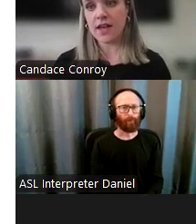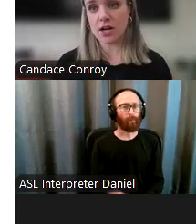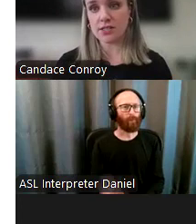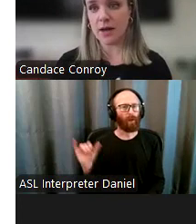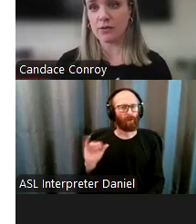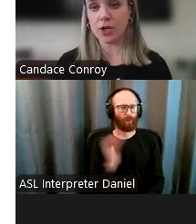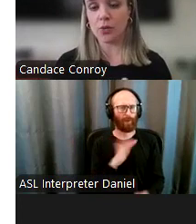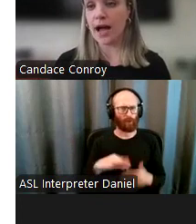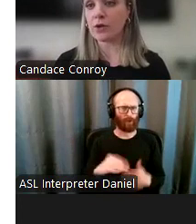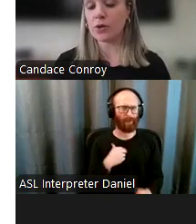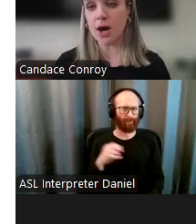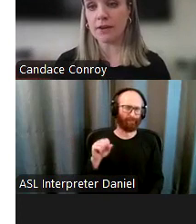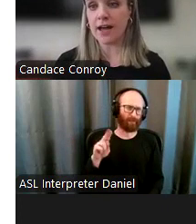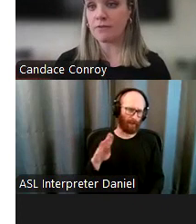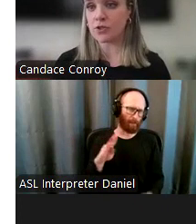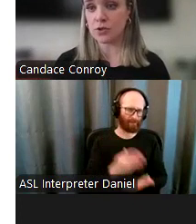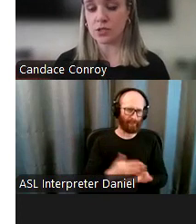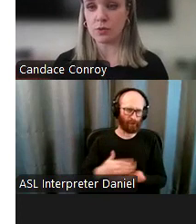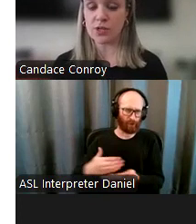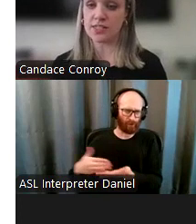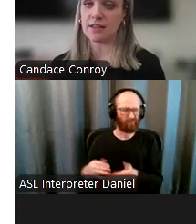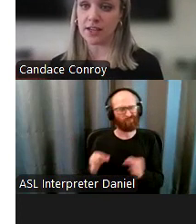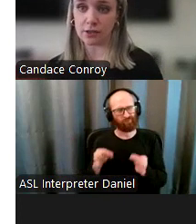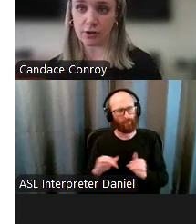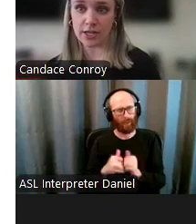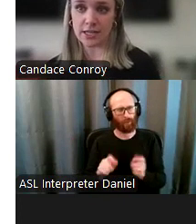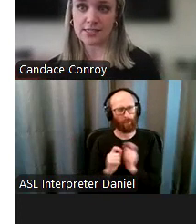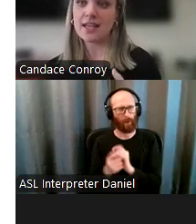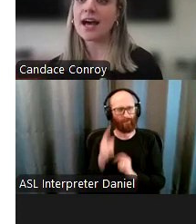talks about you know, how you can modify for students with more significant learning needs;